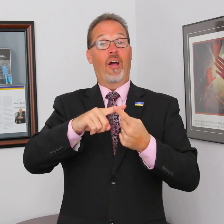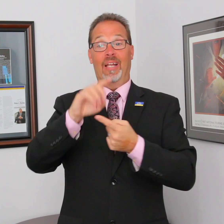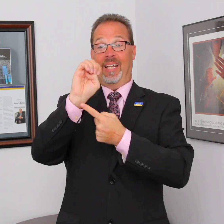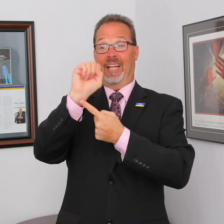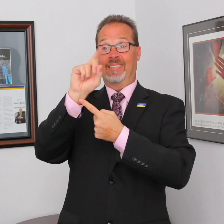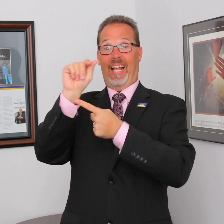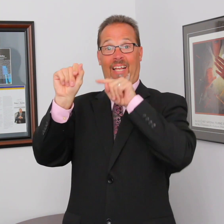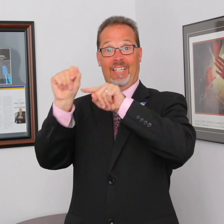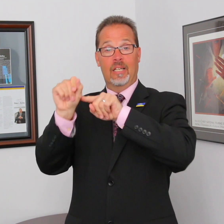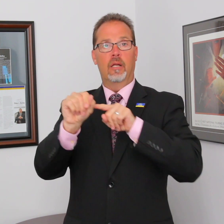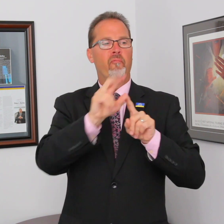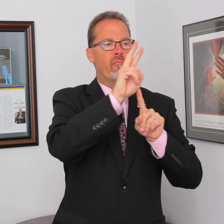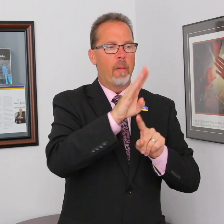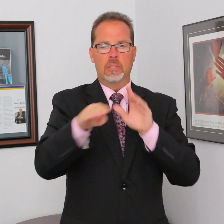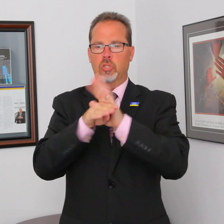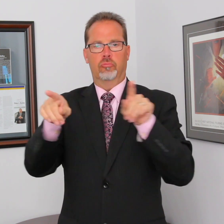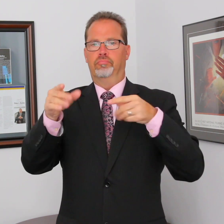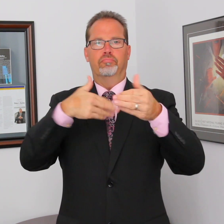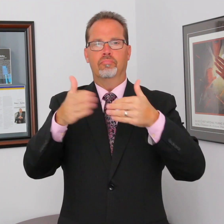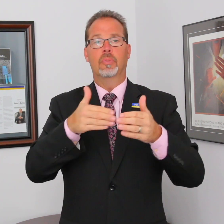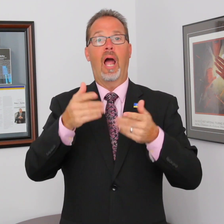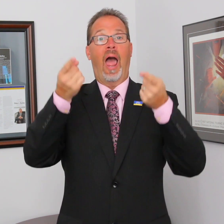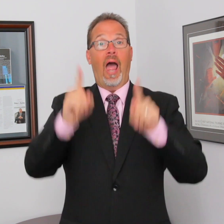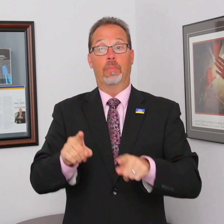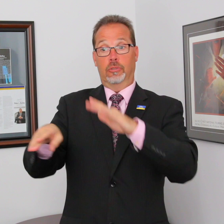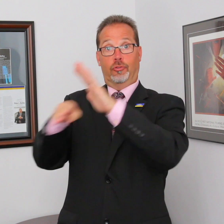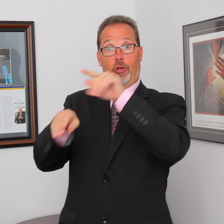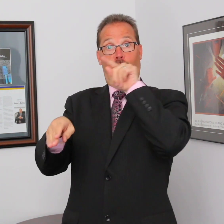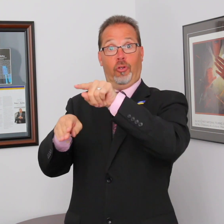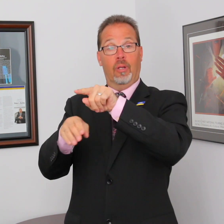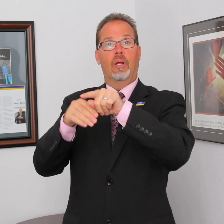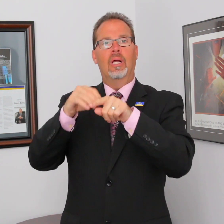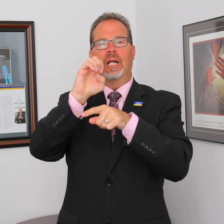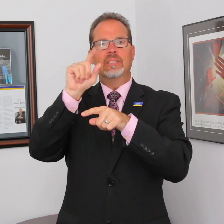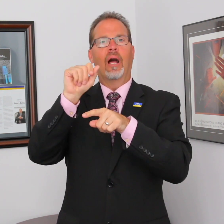girls get older. It is also interesting to know that for soccer has a